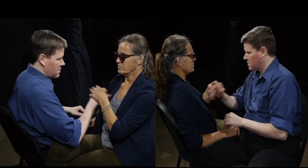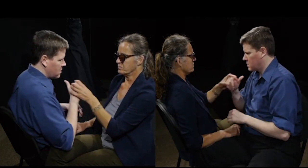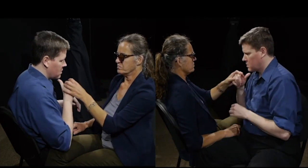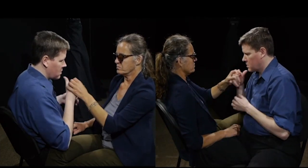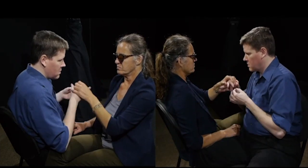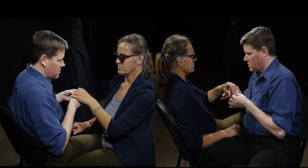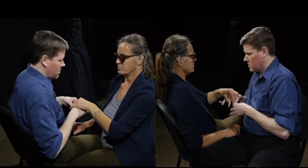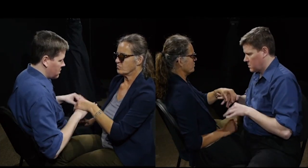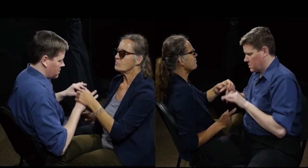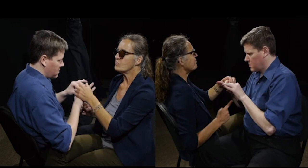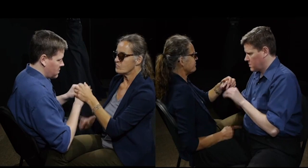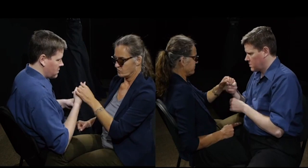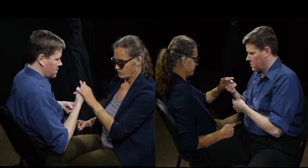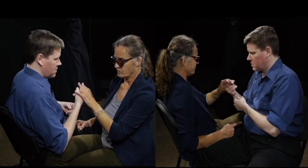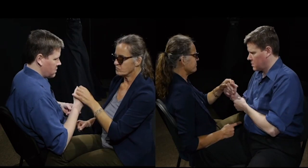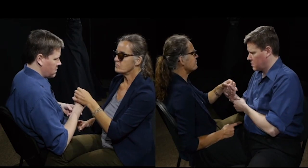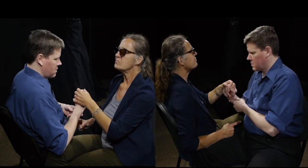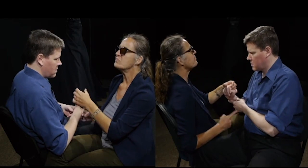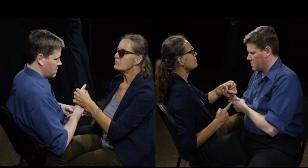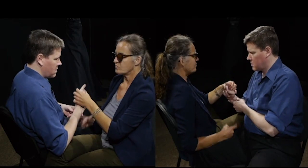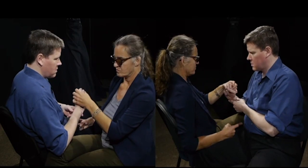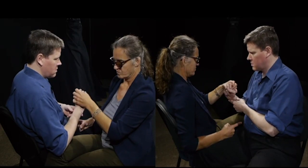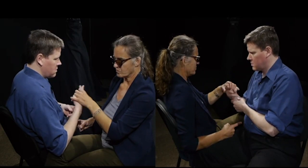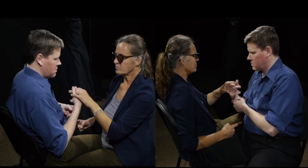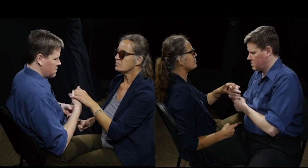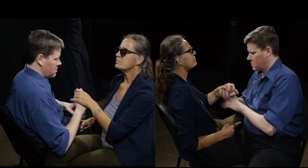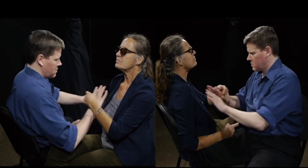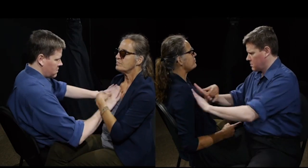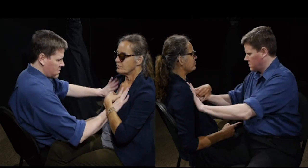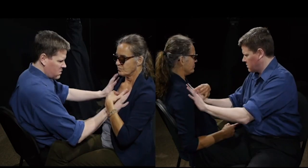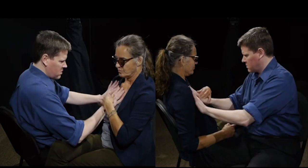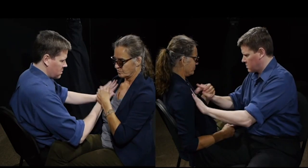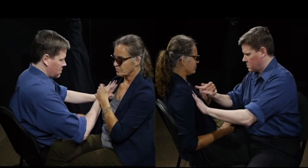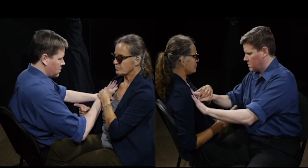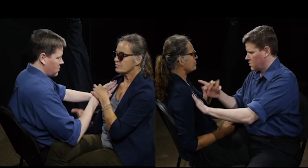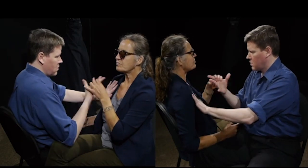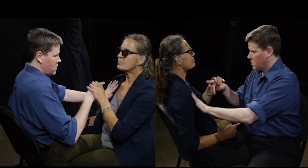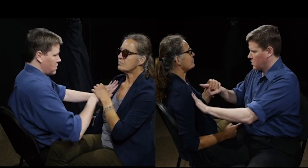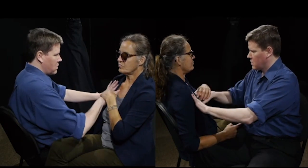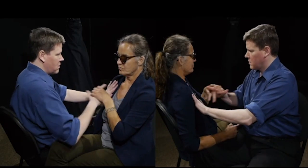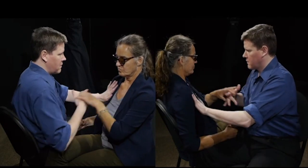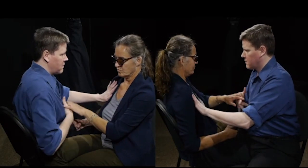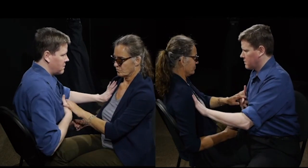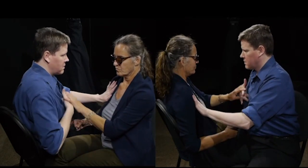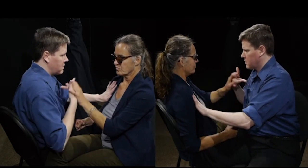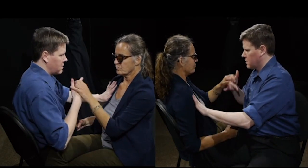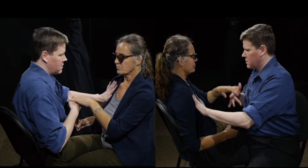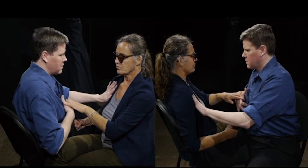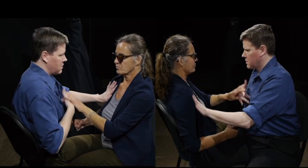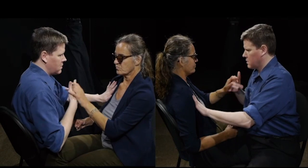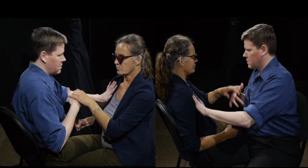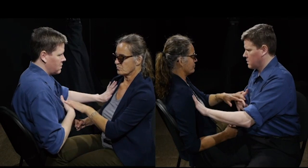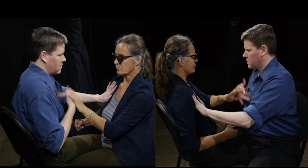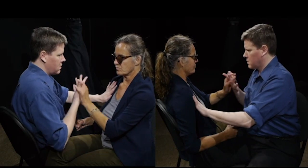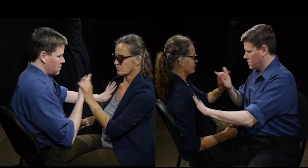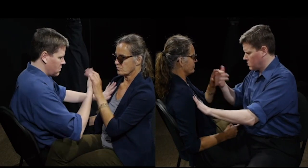In Protactile, the way a word feels is what matters. If I tap on your leg several times, and each time I tap, I use a different handshape,